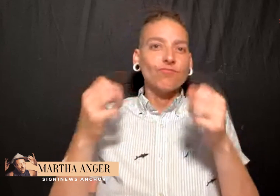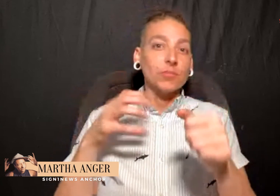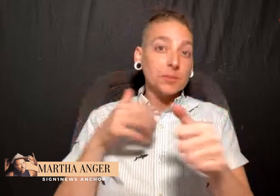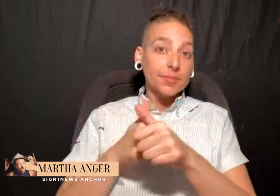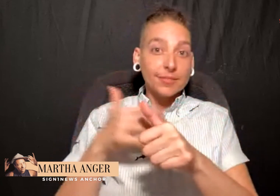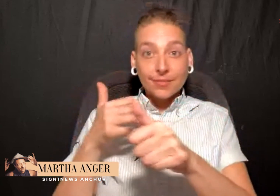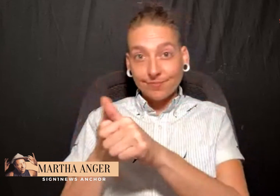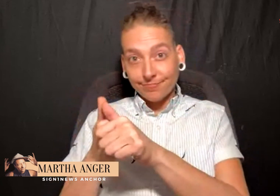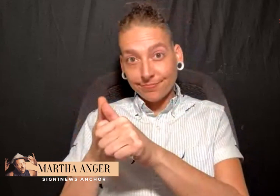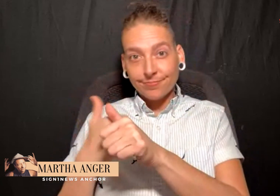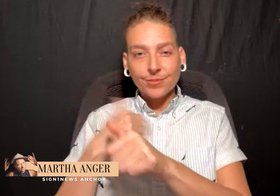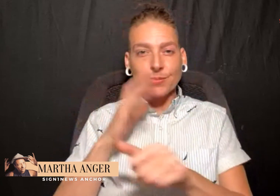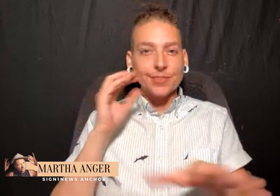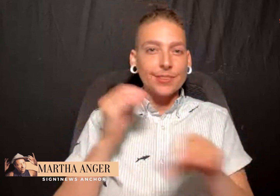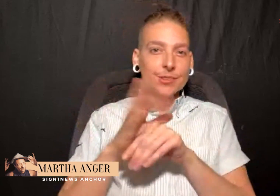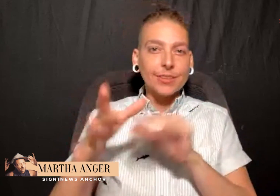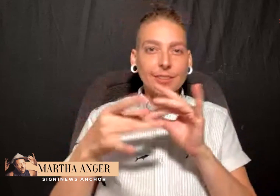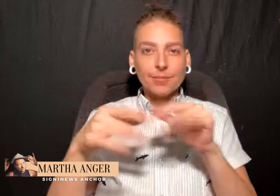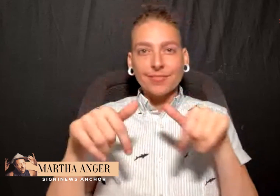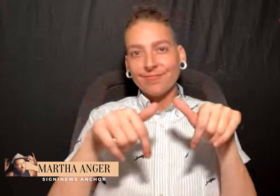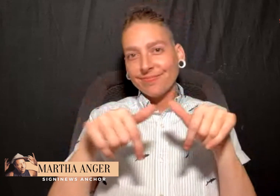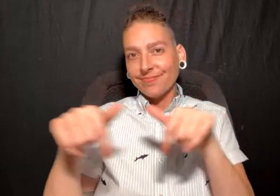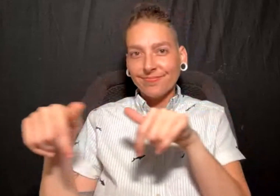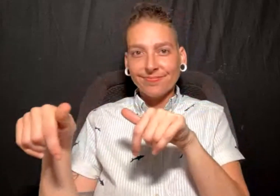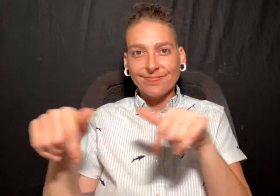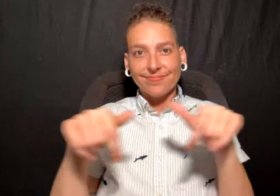interesting comment about this update we may add it at the bottom of the screen